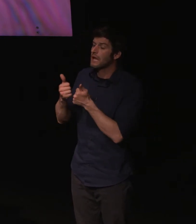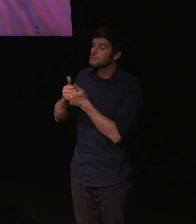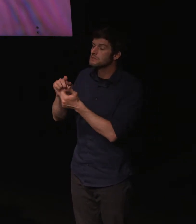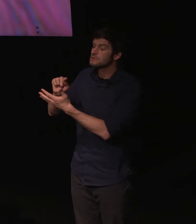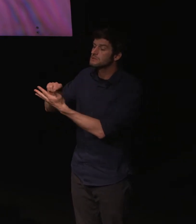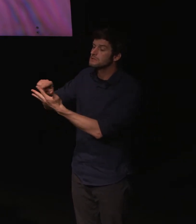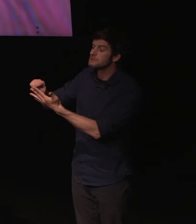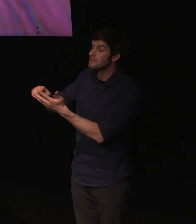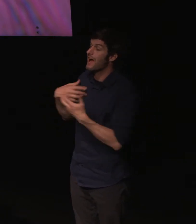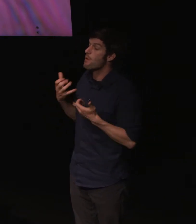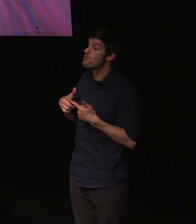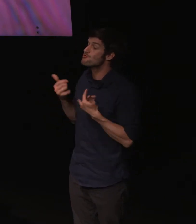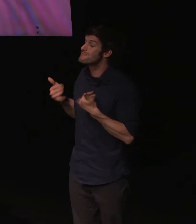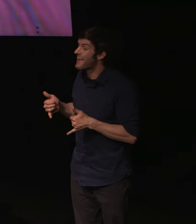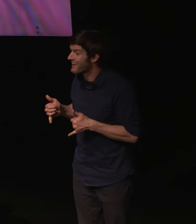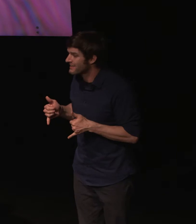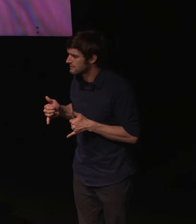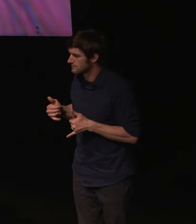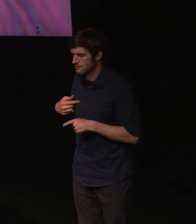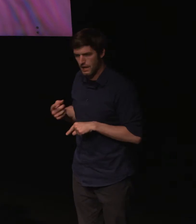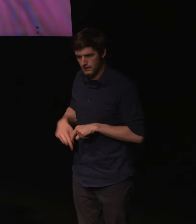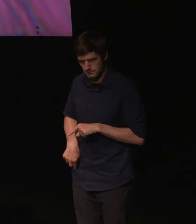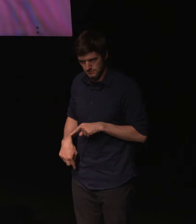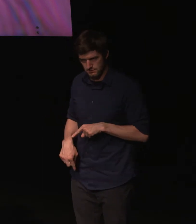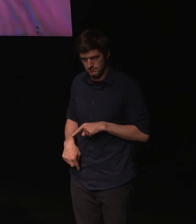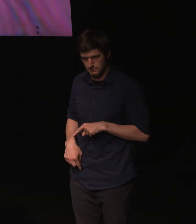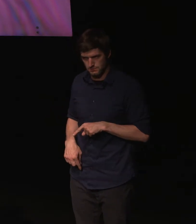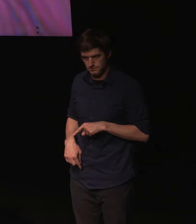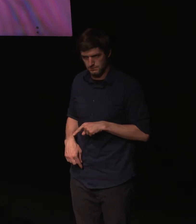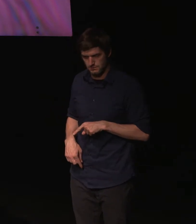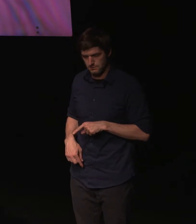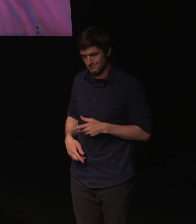that I can't. And I've never really admitted that to myself.